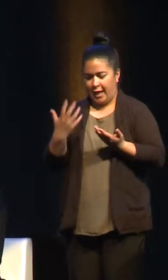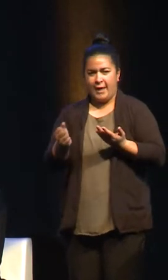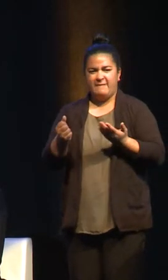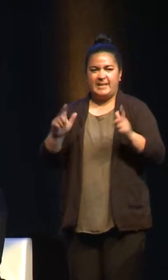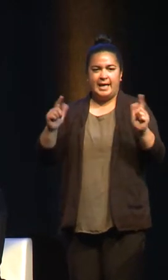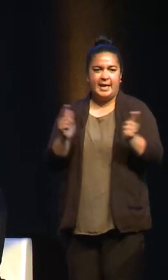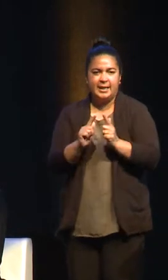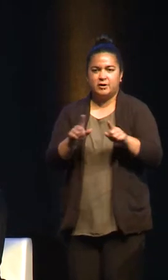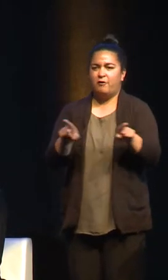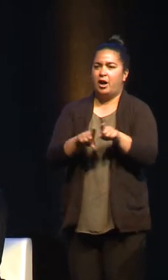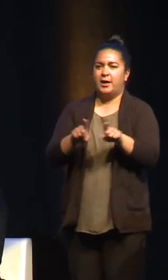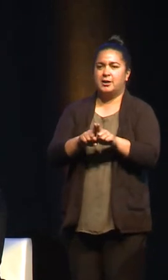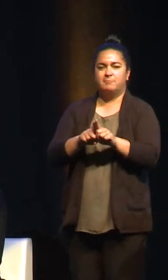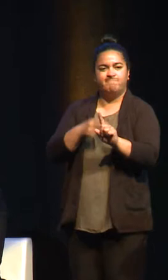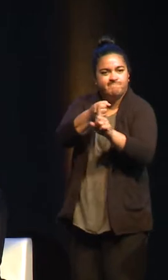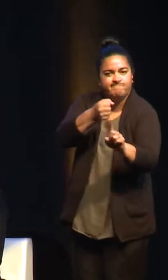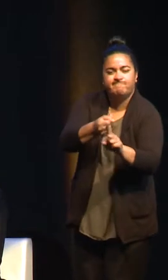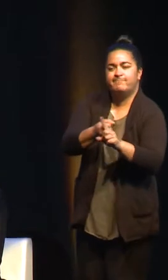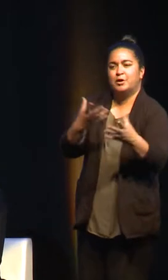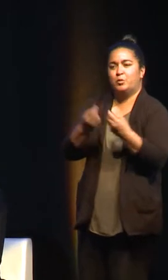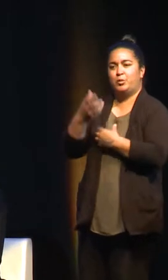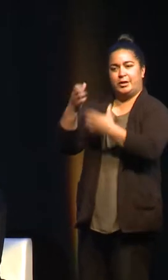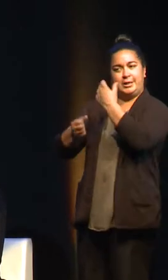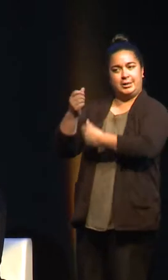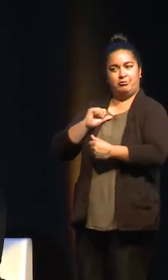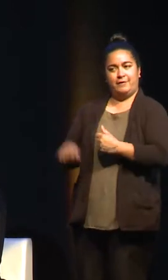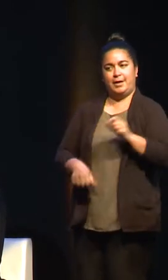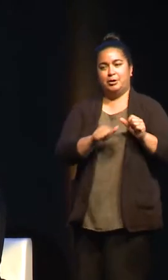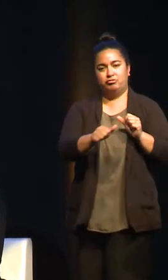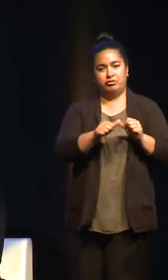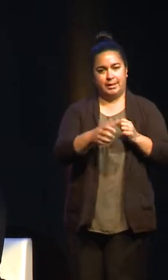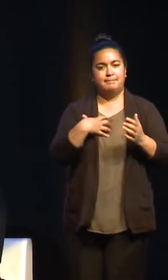show approach to the whole thing and much more constructive approach. I think the other